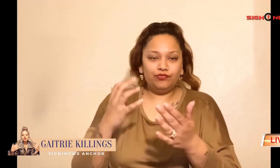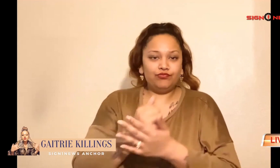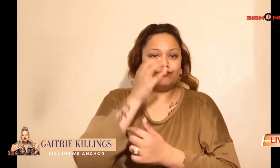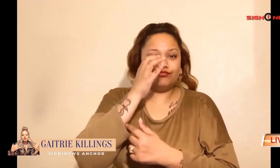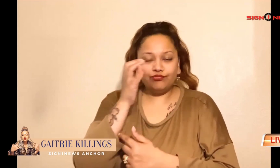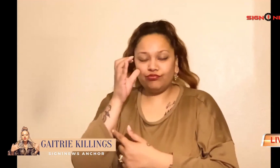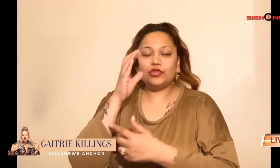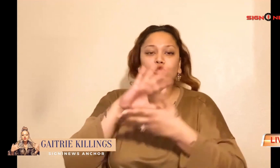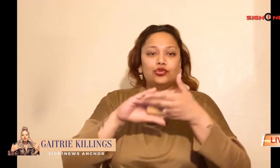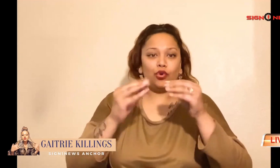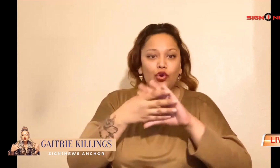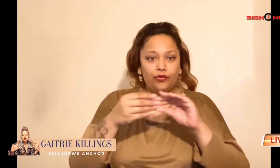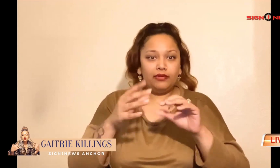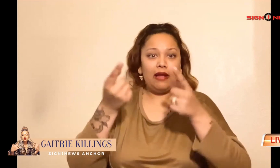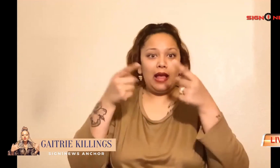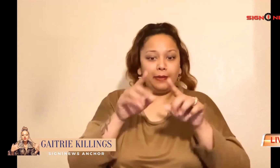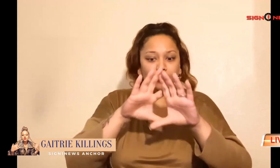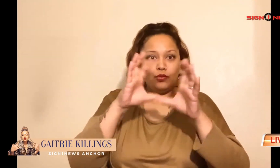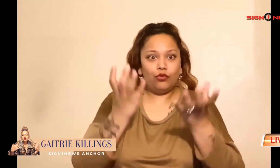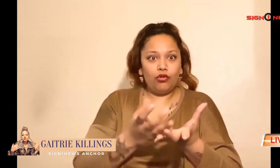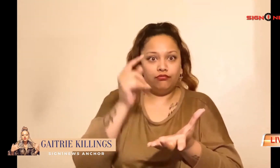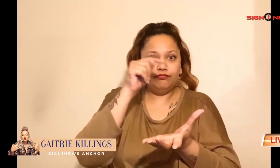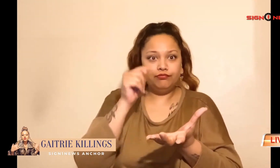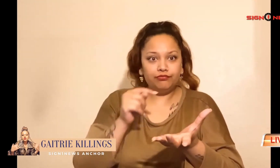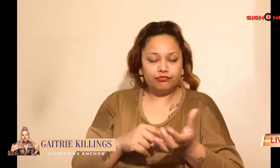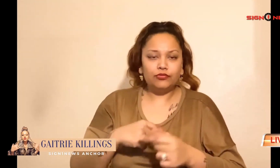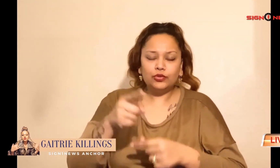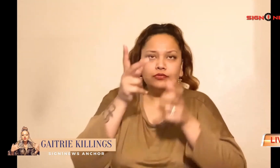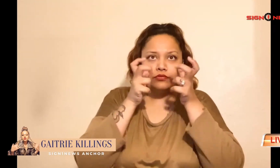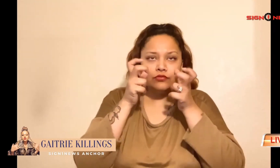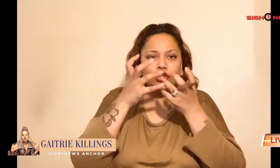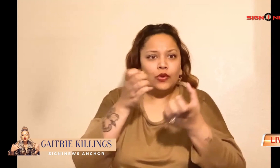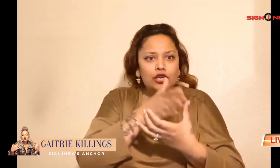here's a quick look at the top trending stories making headlines today if you post